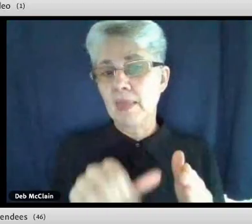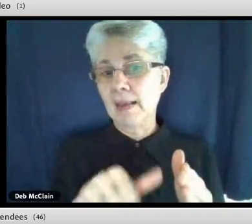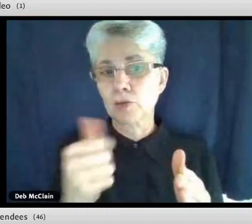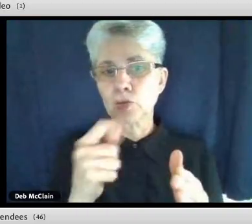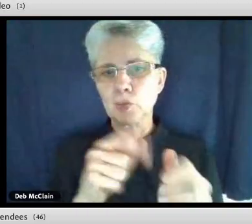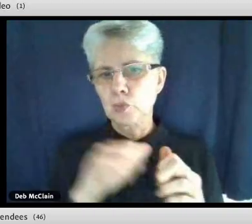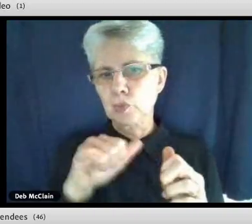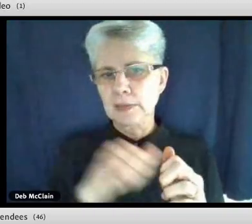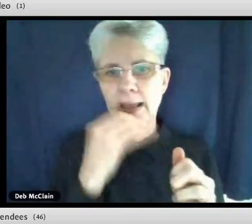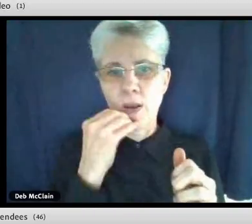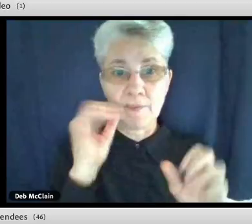if you possibly can.